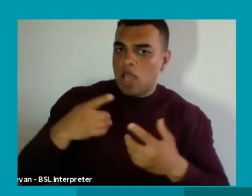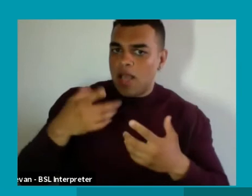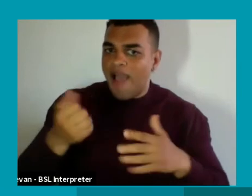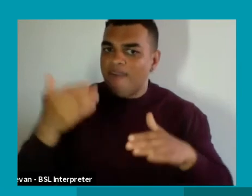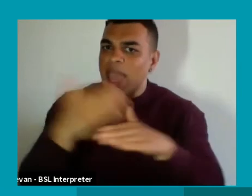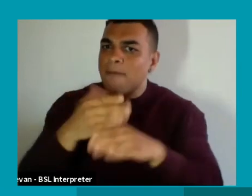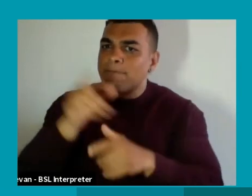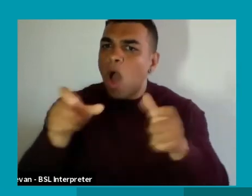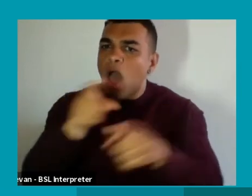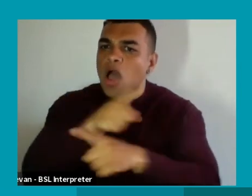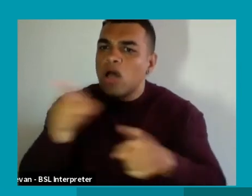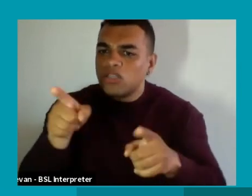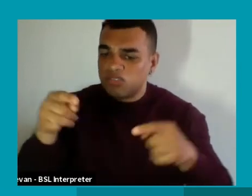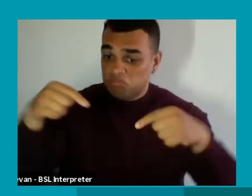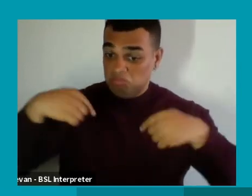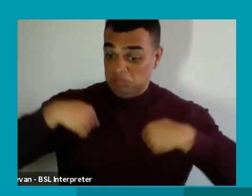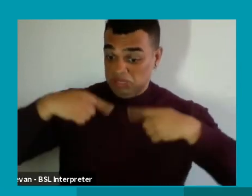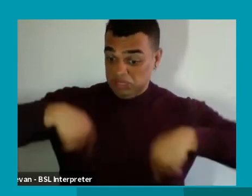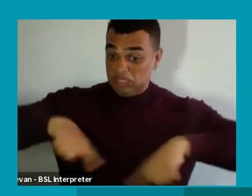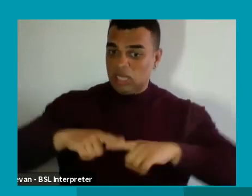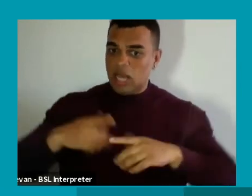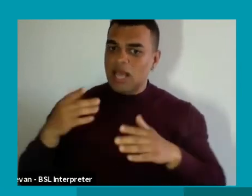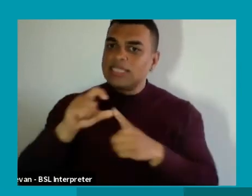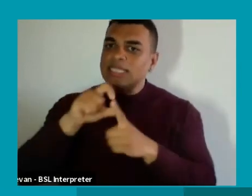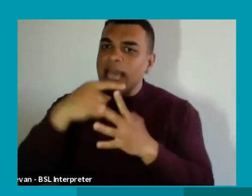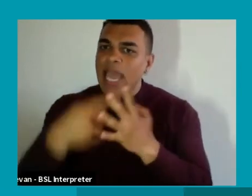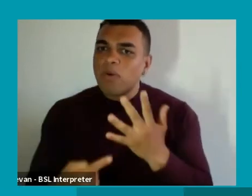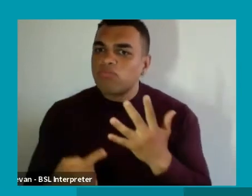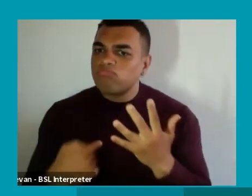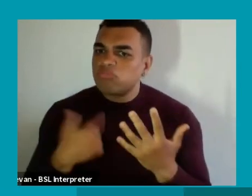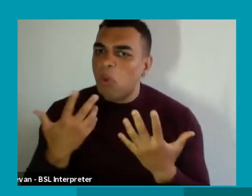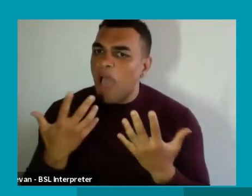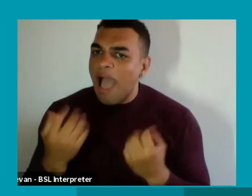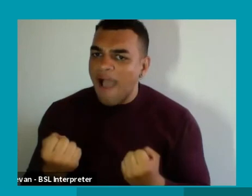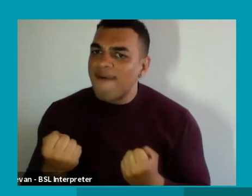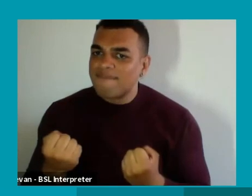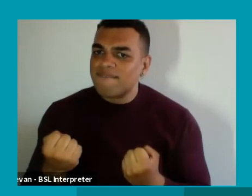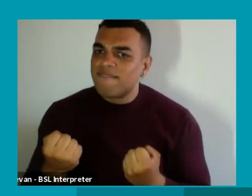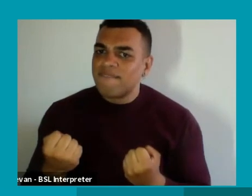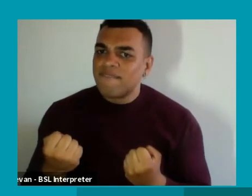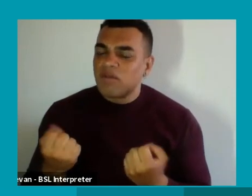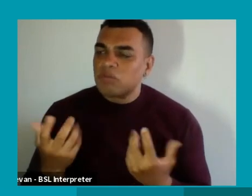Any disabled stuff so we don't know how to support them, when actually that's the wrong way round what they should be doing